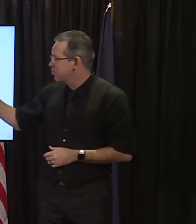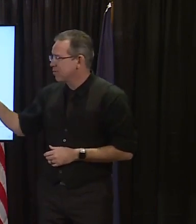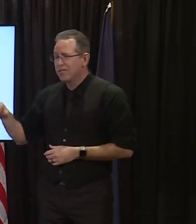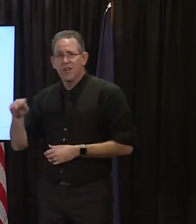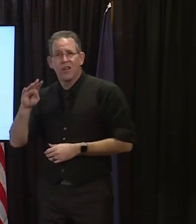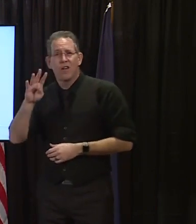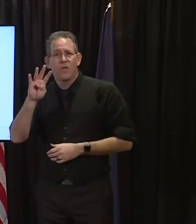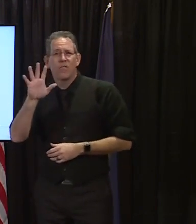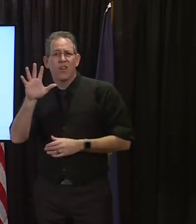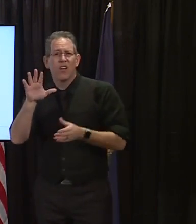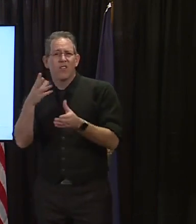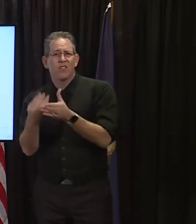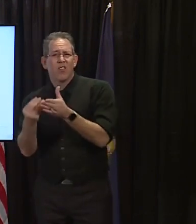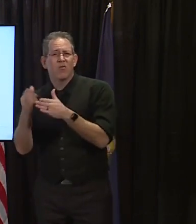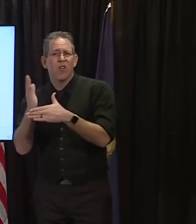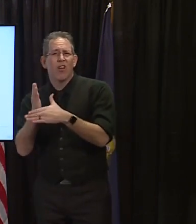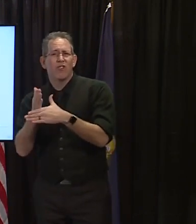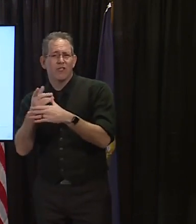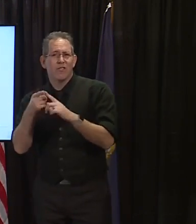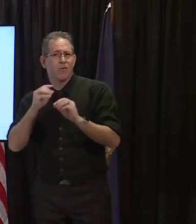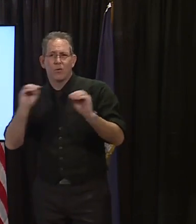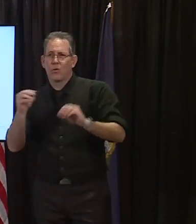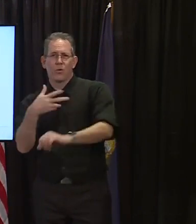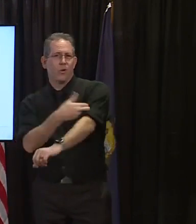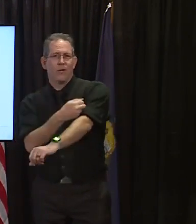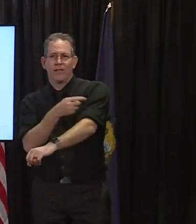this is held really steady. Uh we've been showing this now for four or five